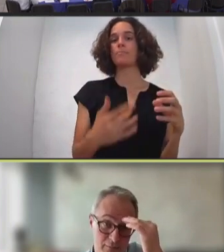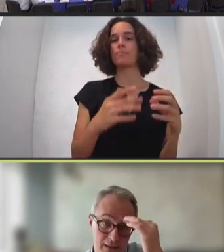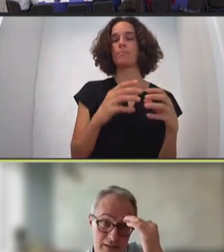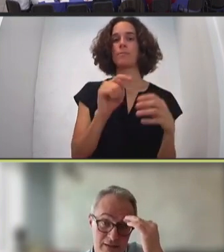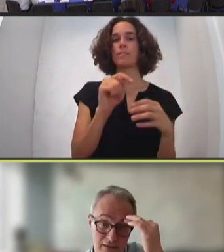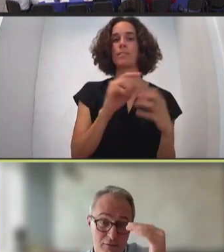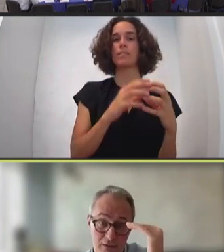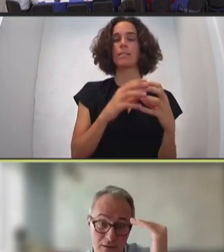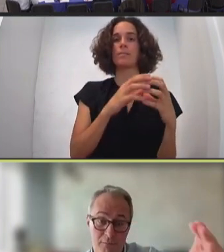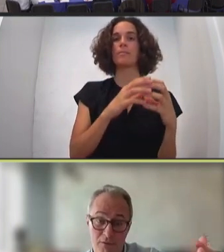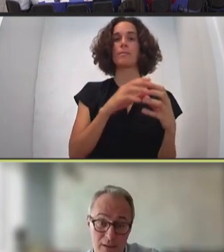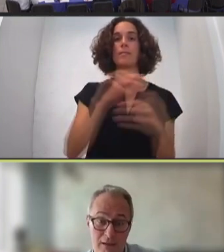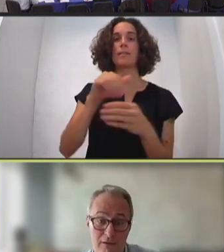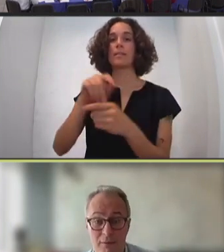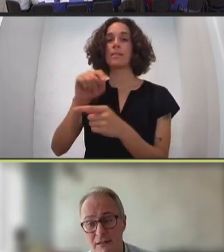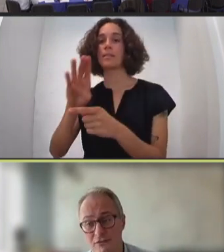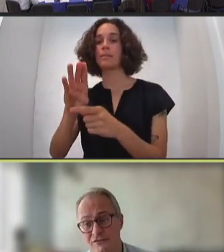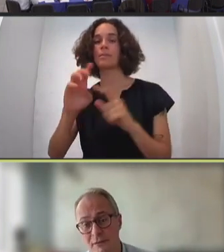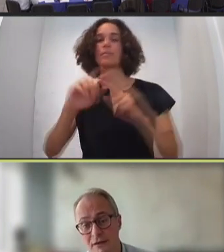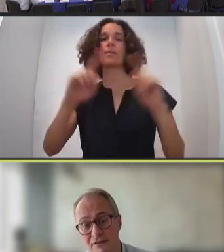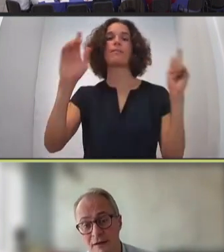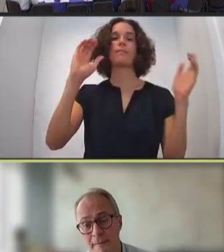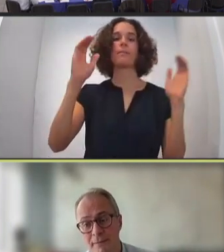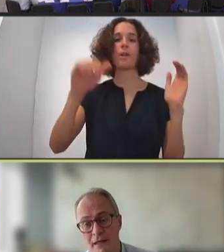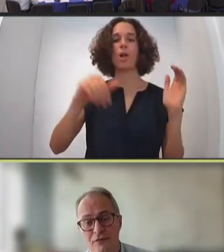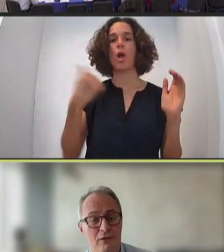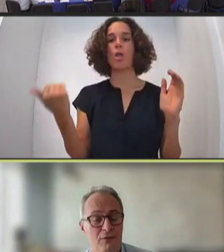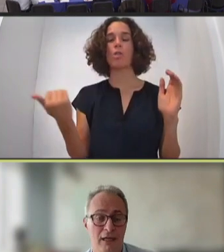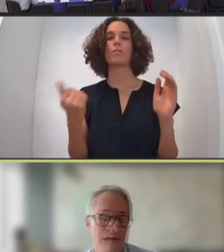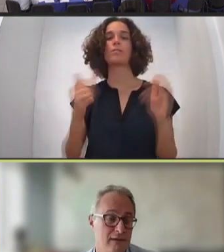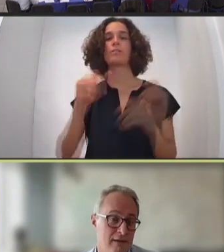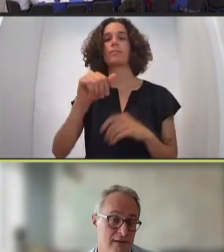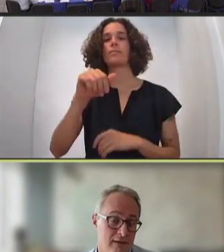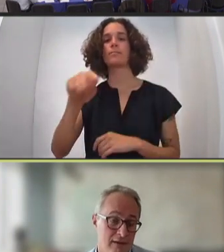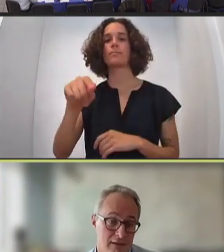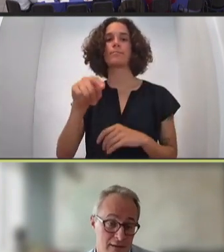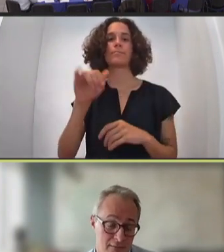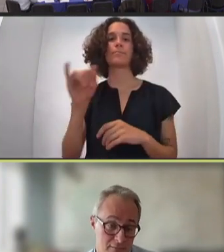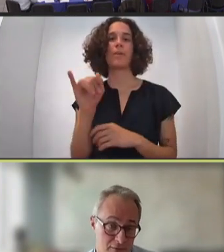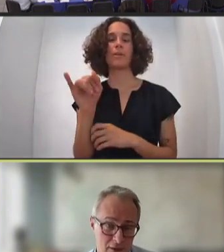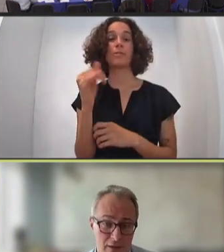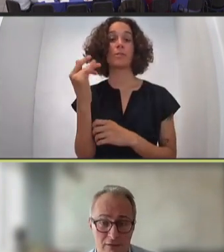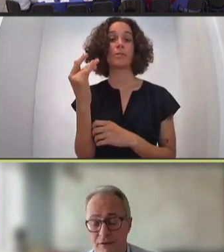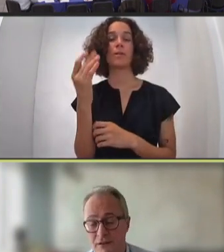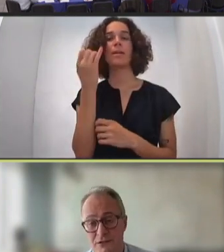be different compared to any other pathogens. Because if you look at the viral infection,